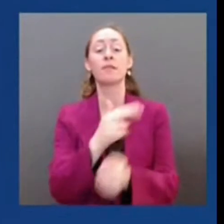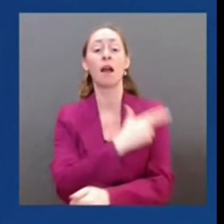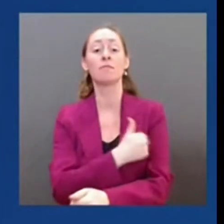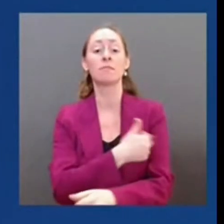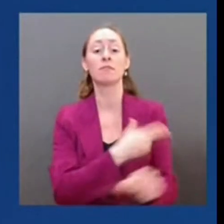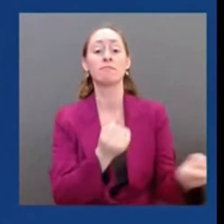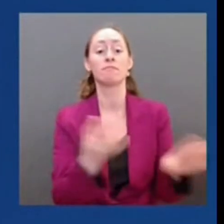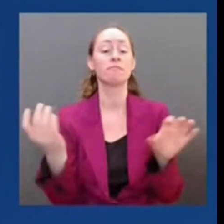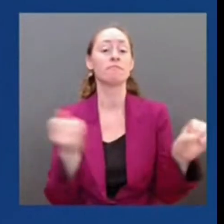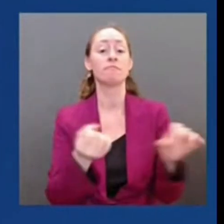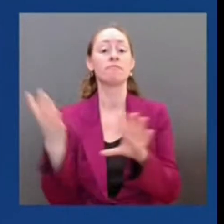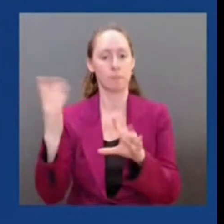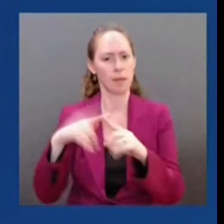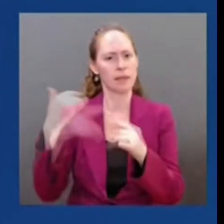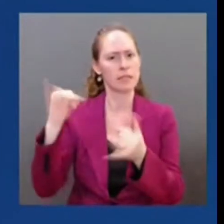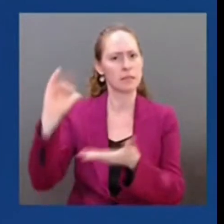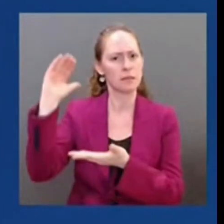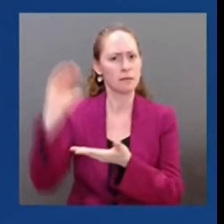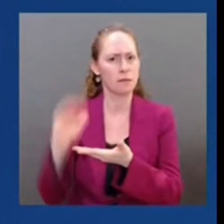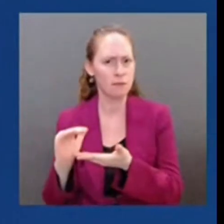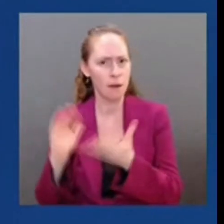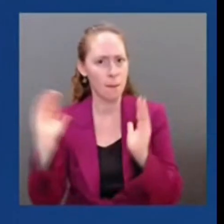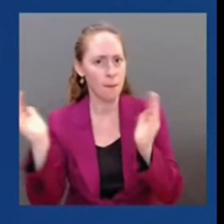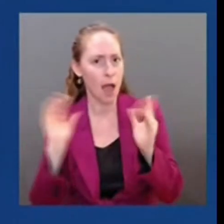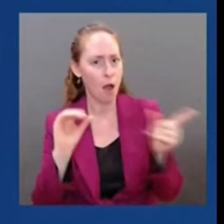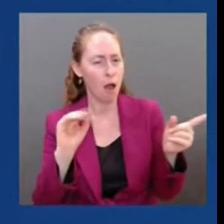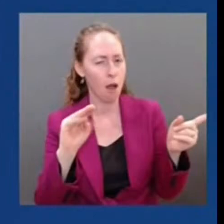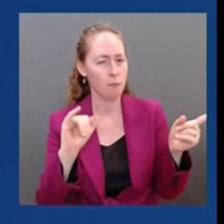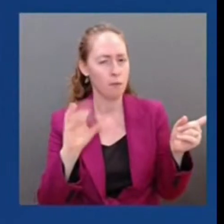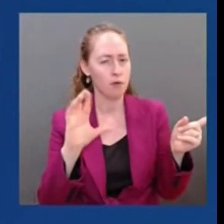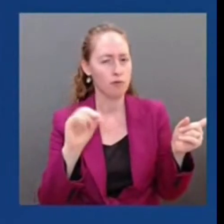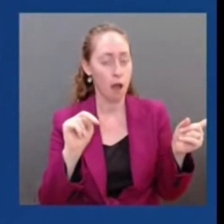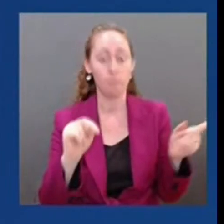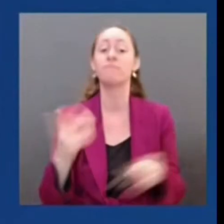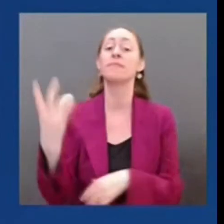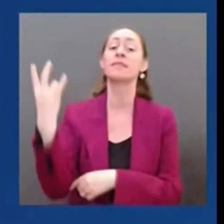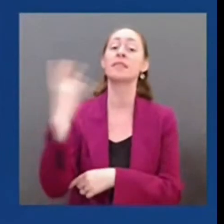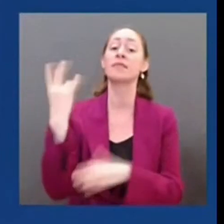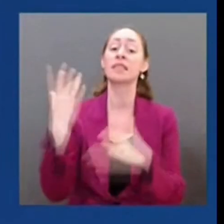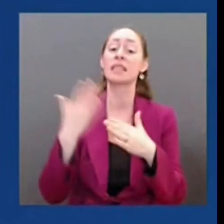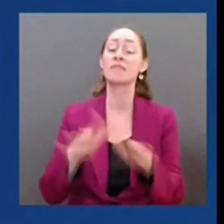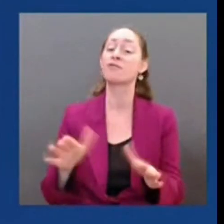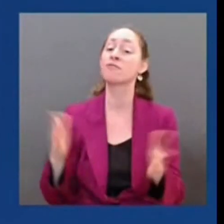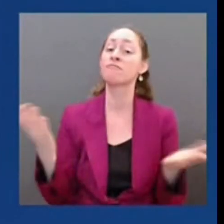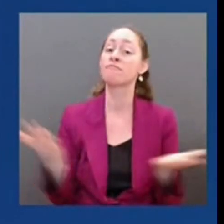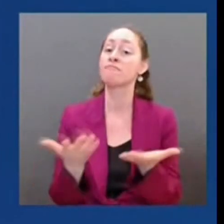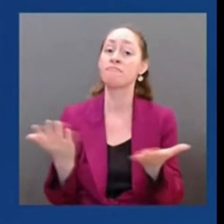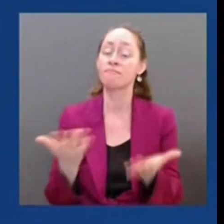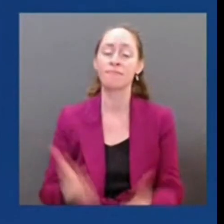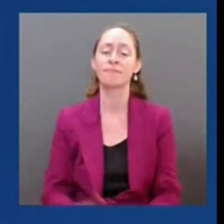ARE ALSO INCREASING, BUT REMAIN MUCH LOWER THAN THEY WHETHER DURING THE OMICRON SURGE.